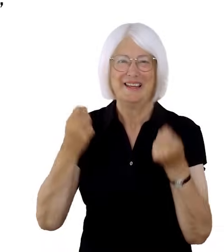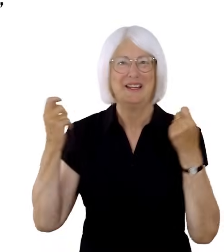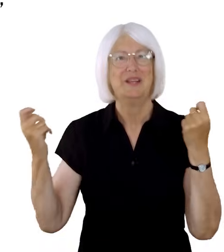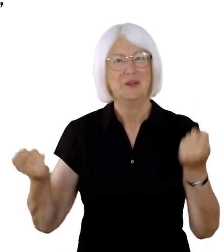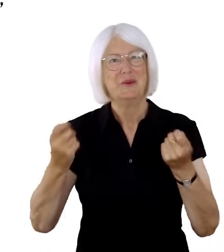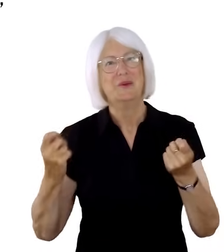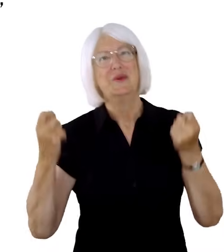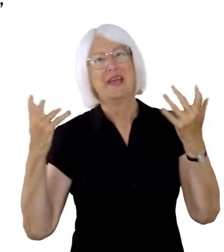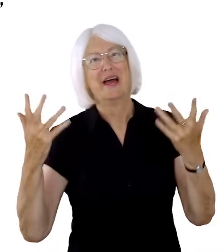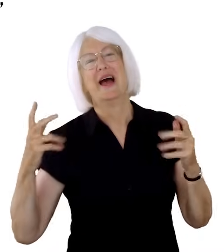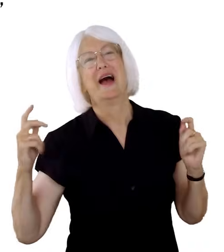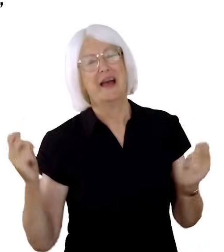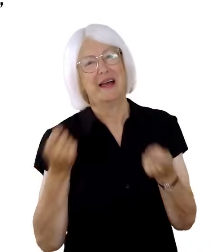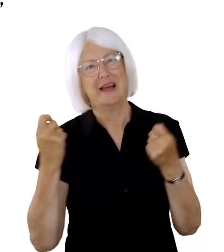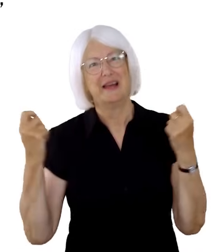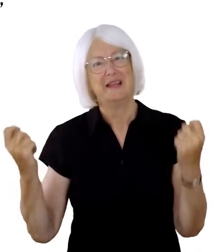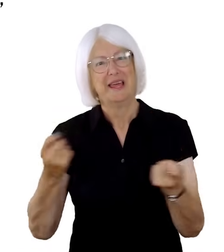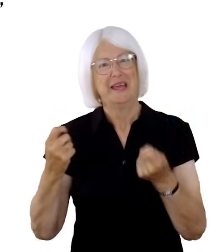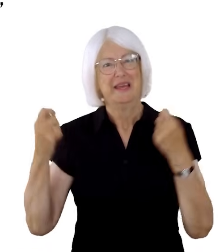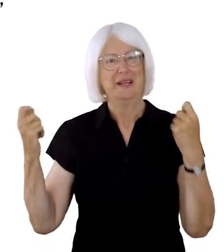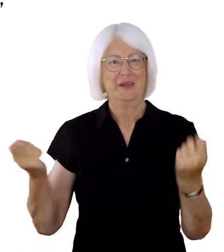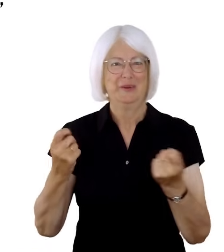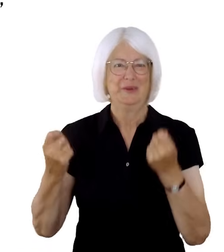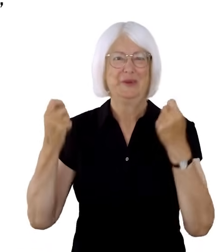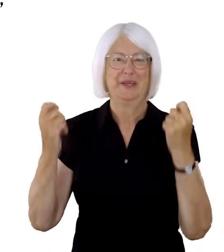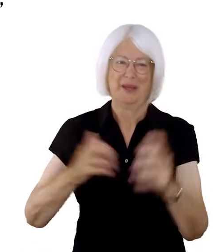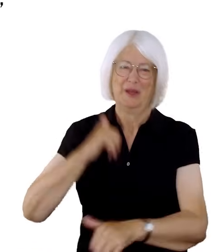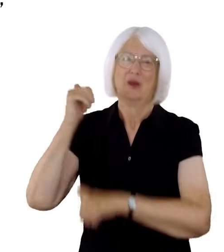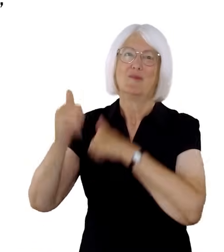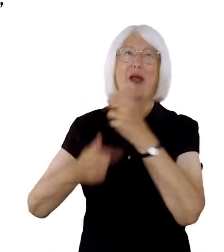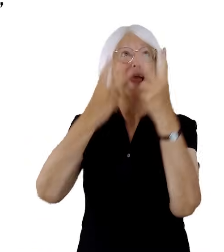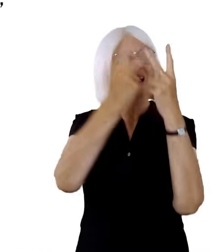Alleluia, alleluia